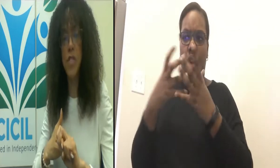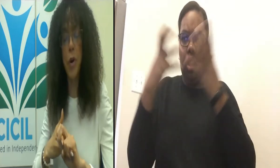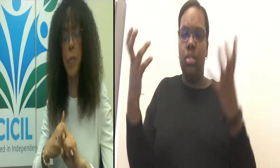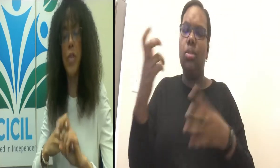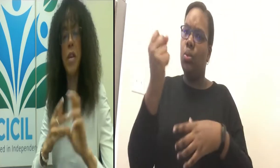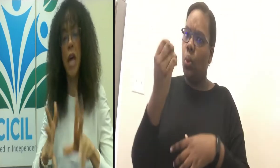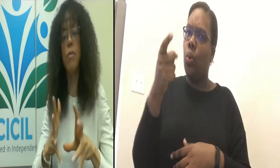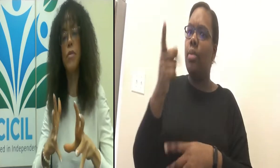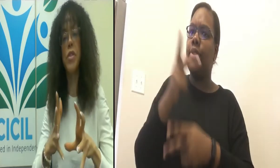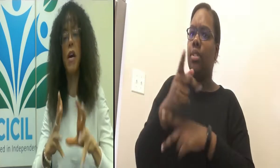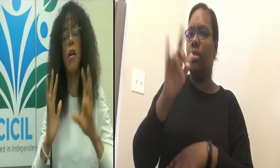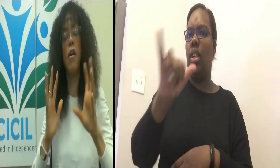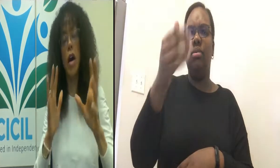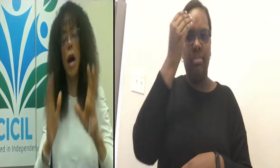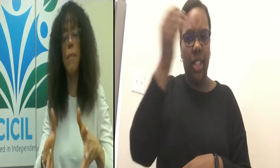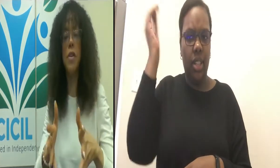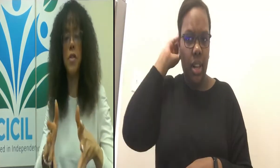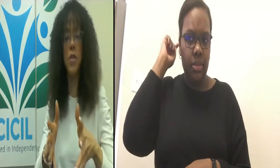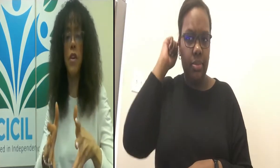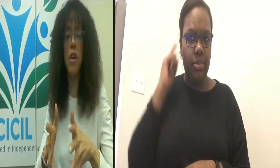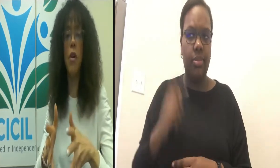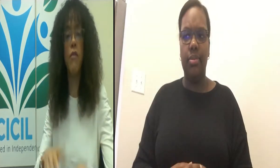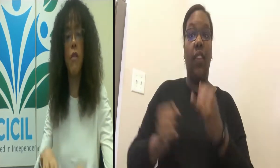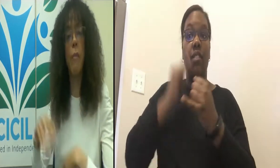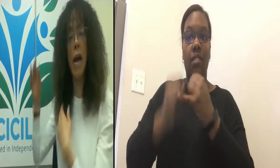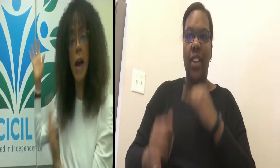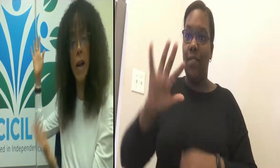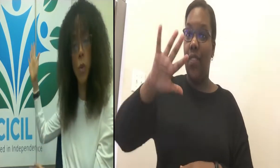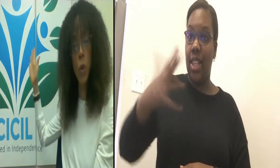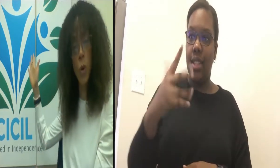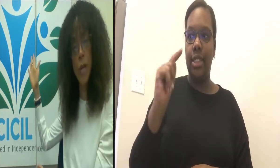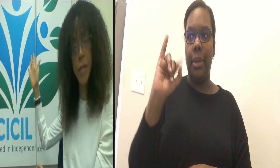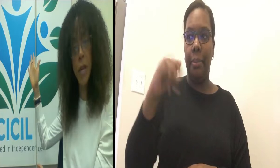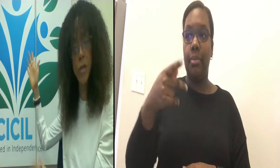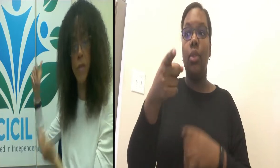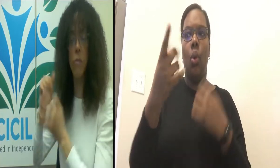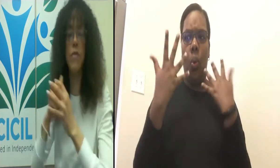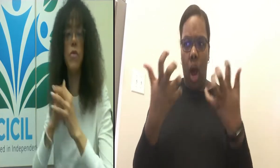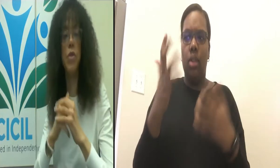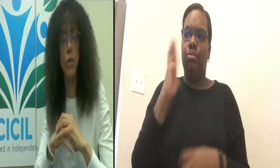financial position, and then the profit and loss statement. So the examples that